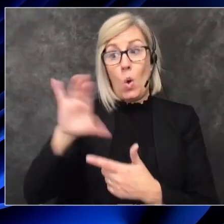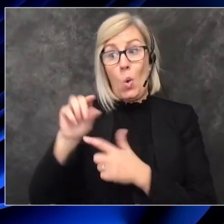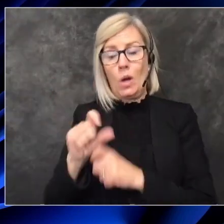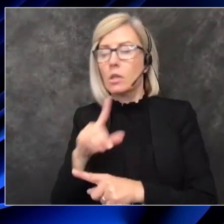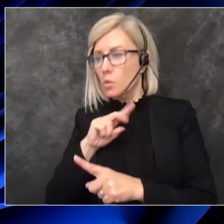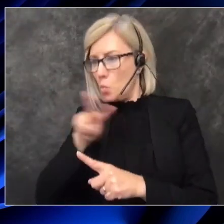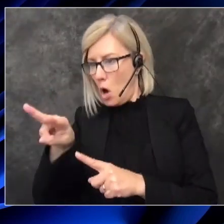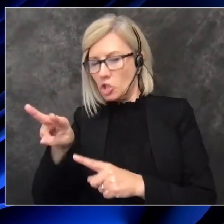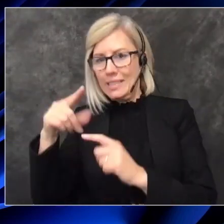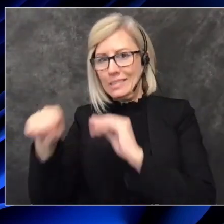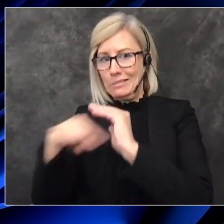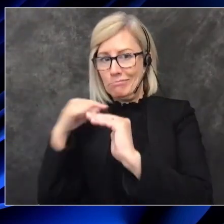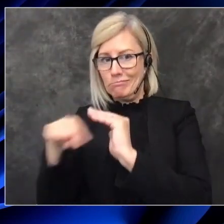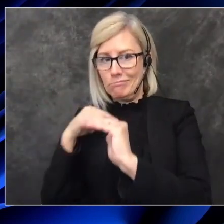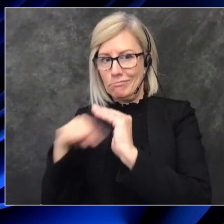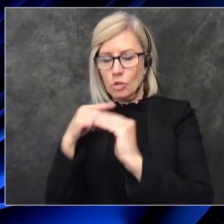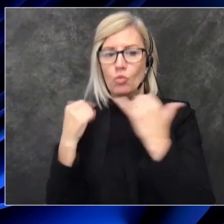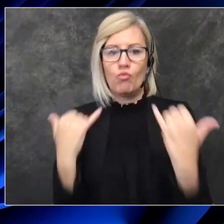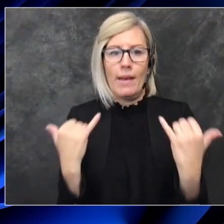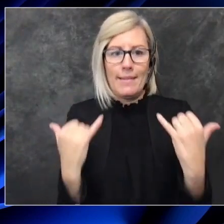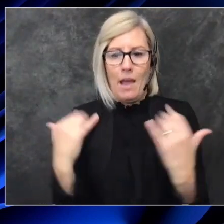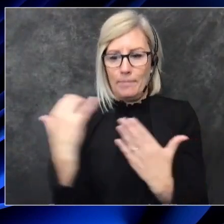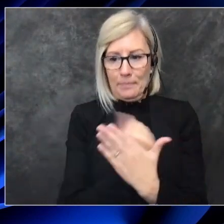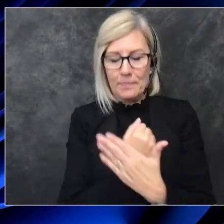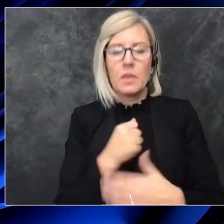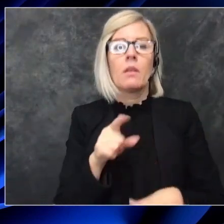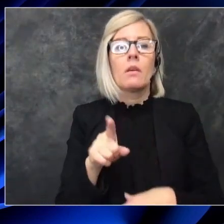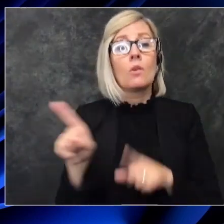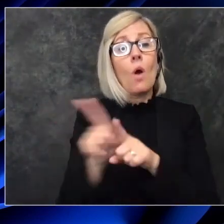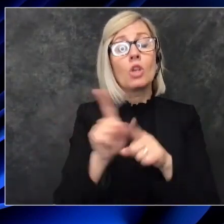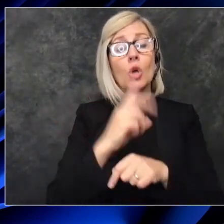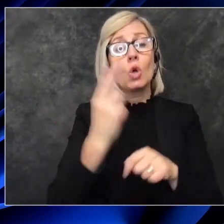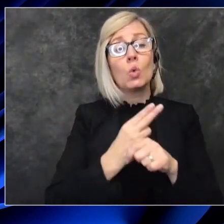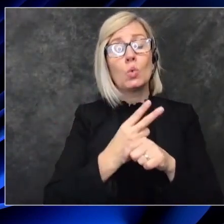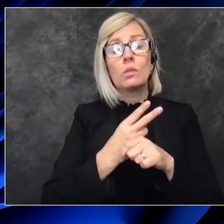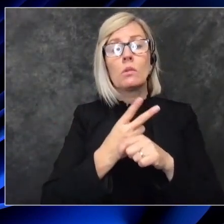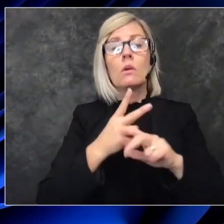You can also use the #AccessibilityWebinar.